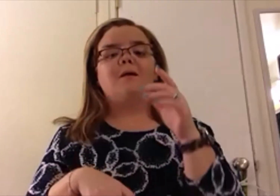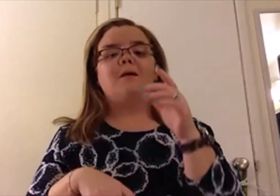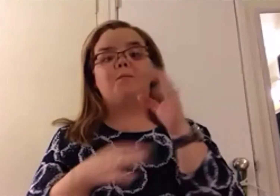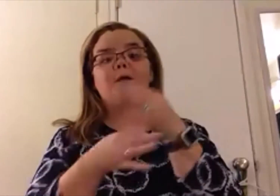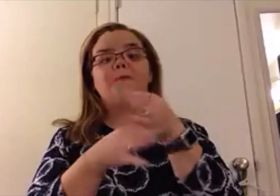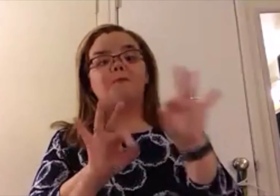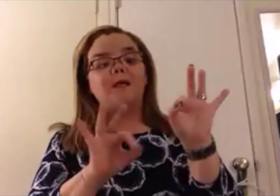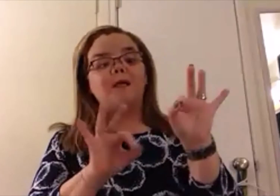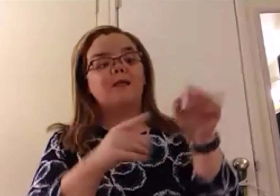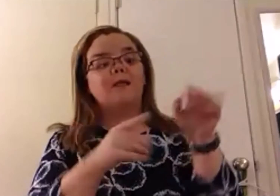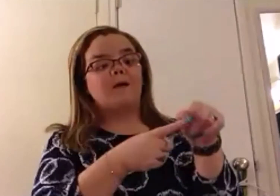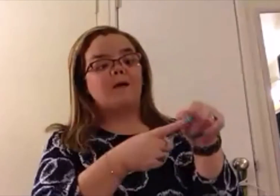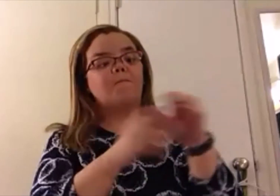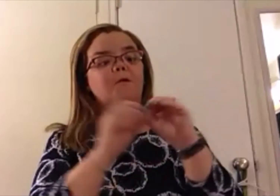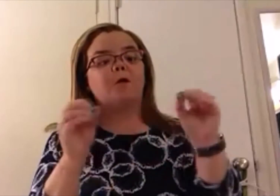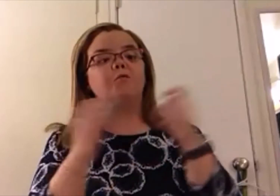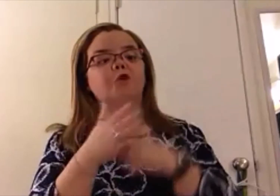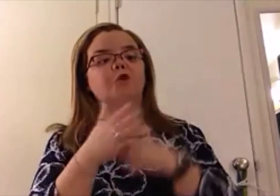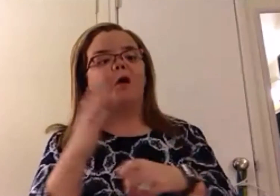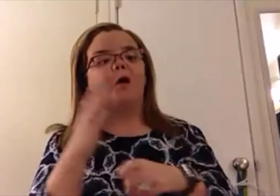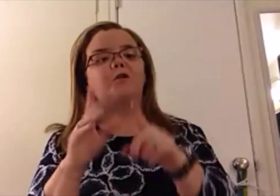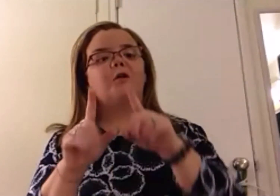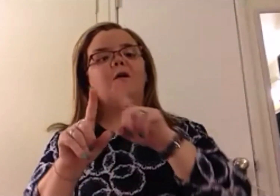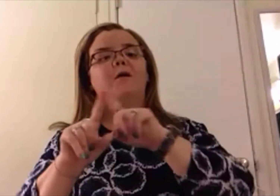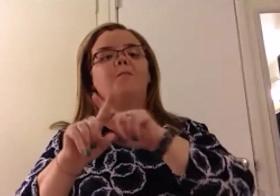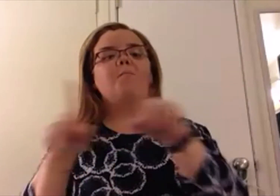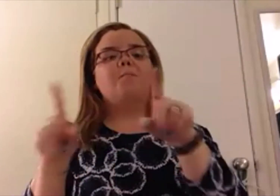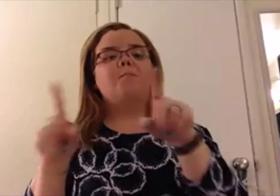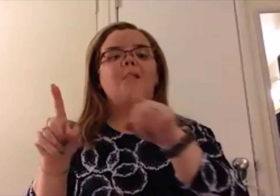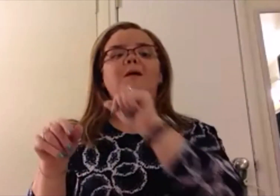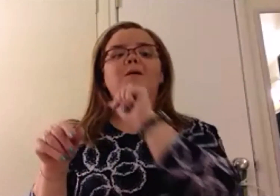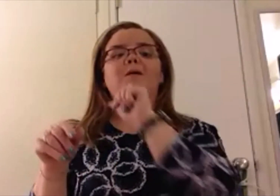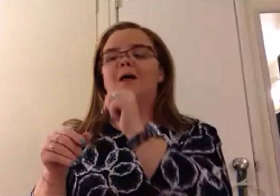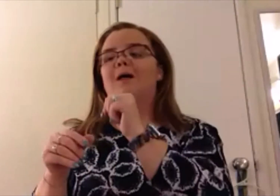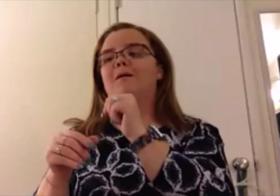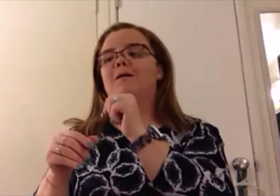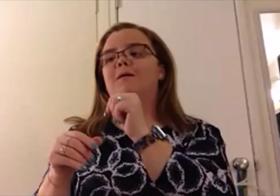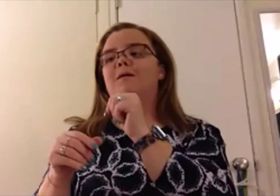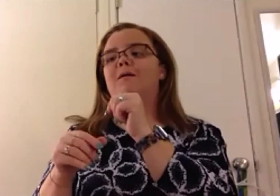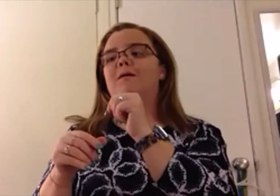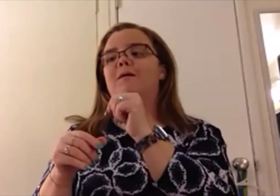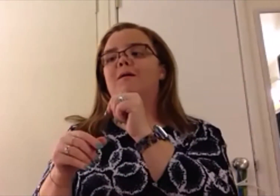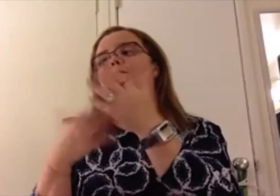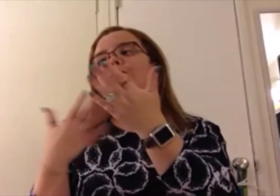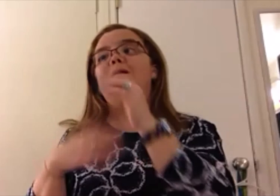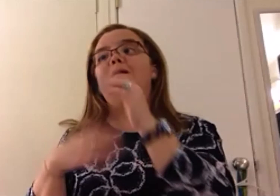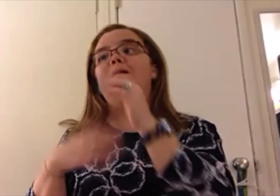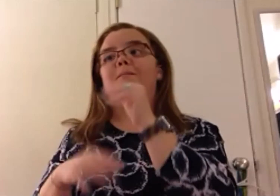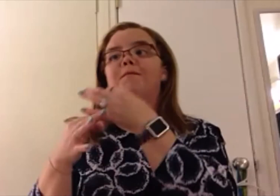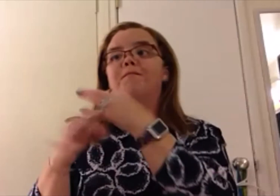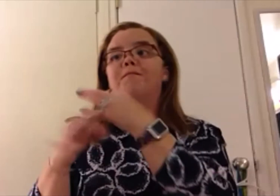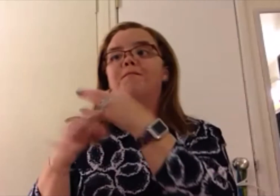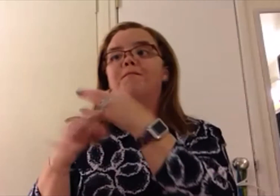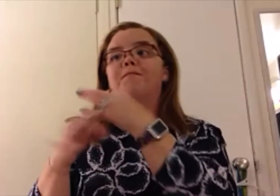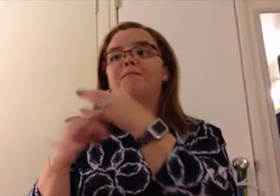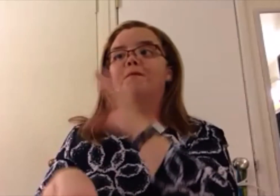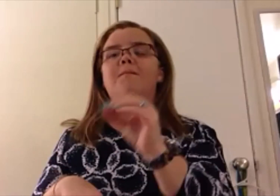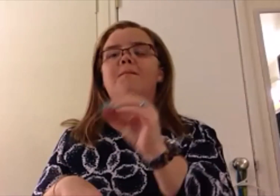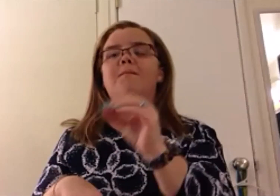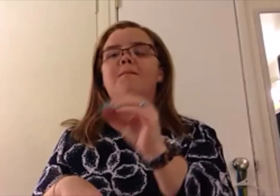be free to them for no charge but it would not may not be free for the company that's